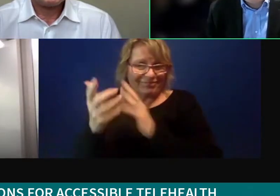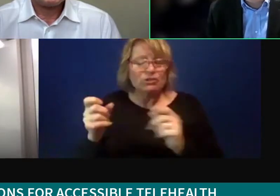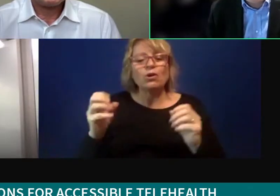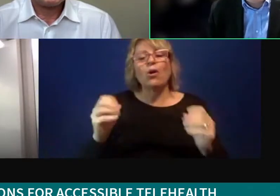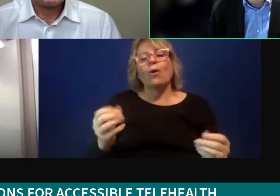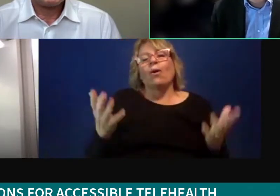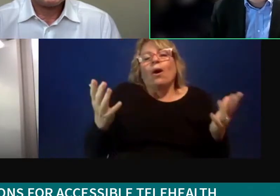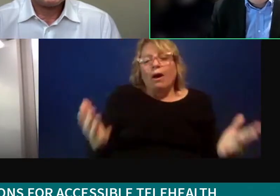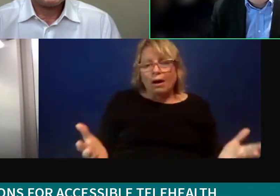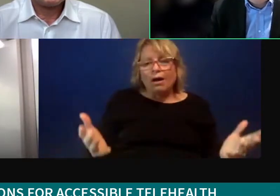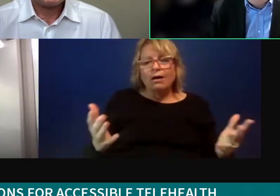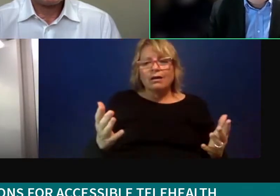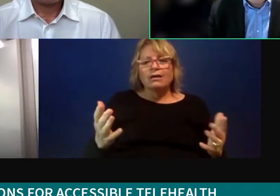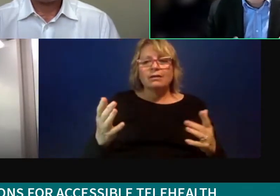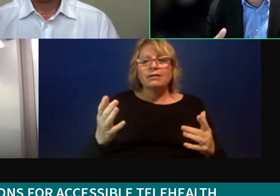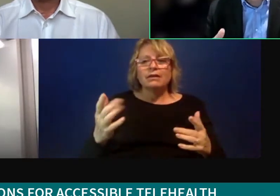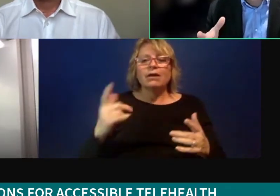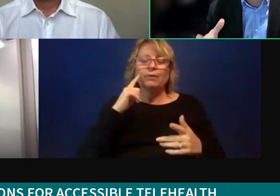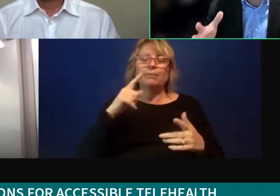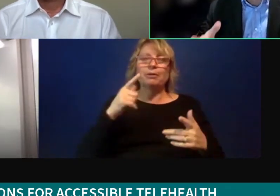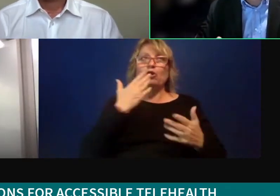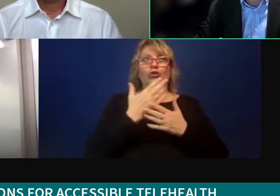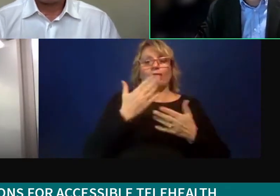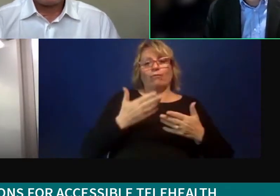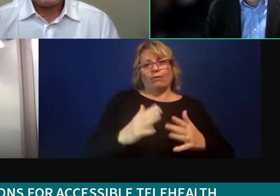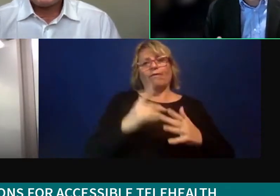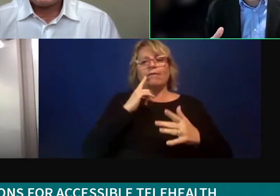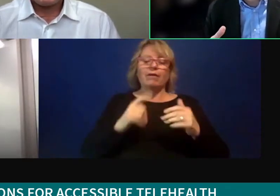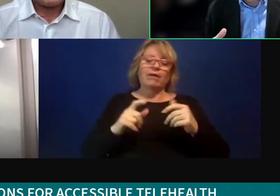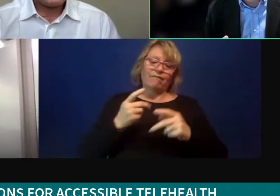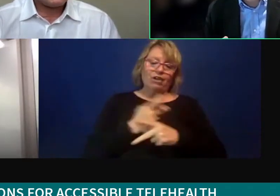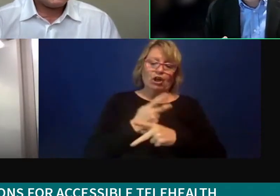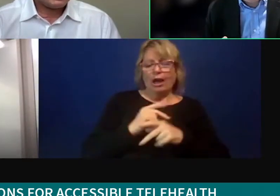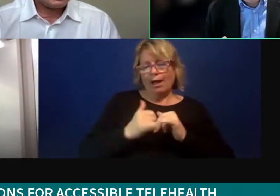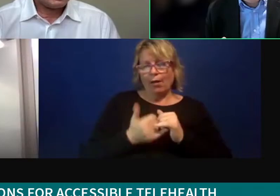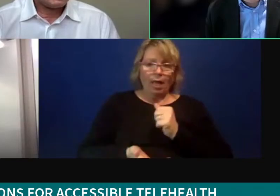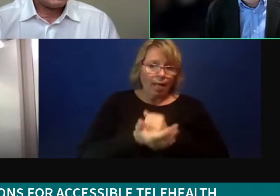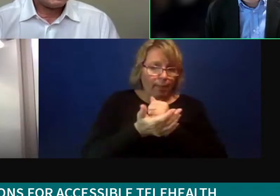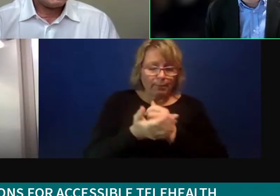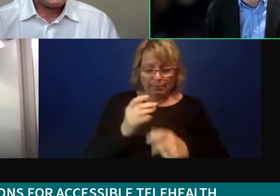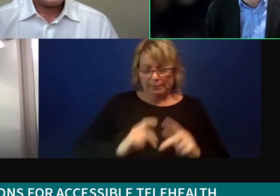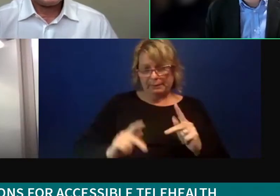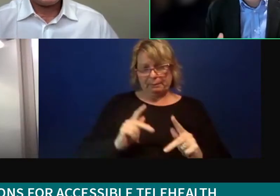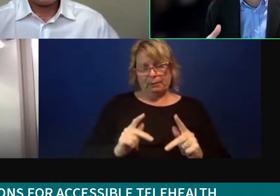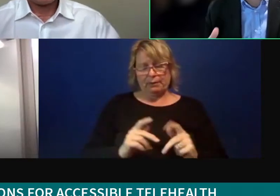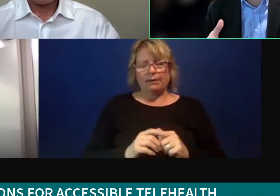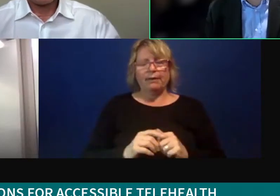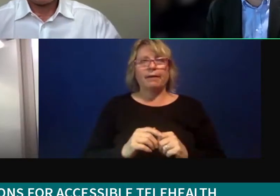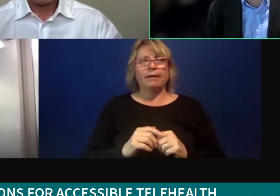out a way to, at least in this case, helping people. If we could just make common things,